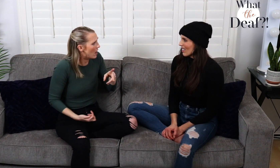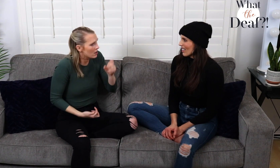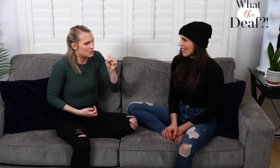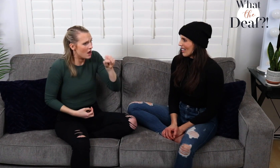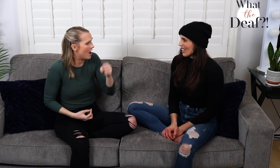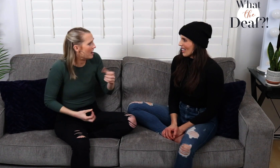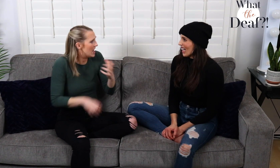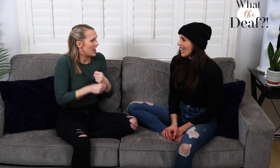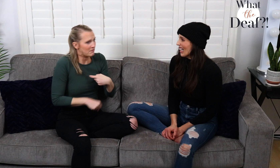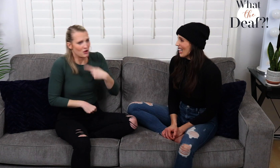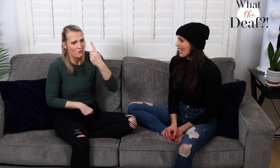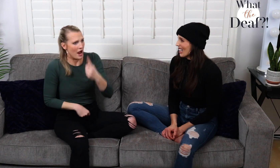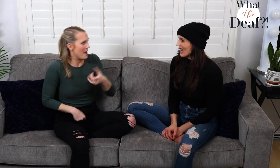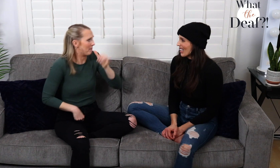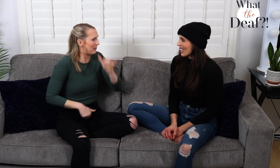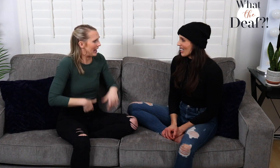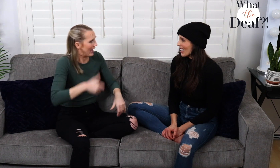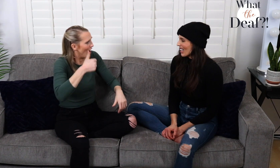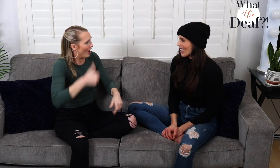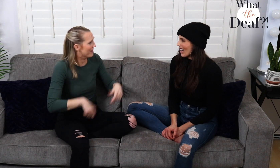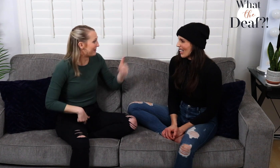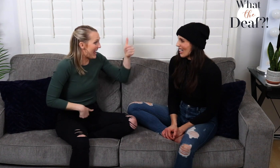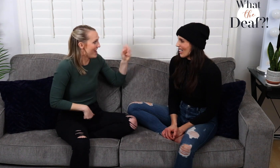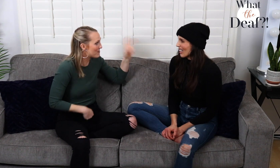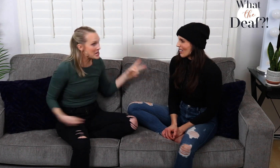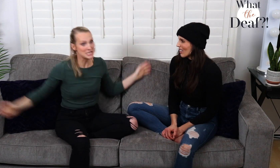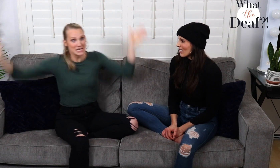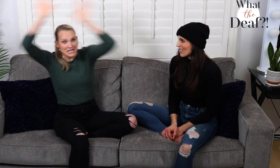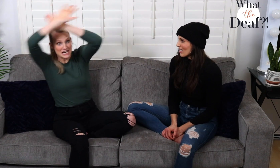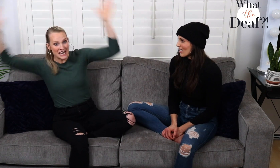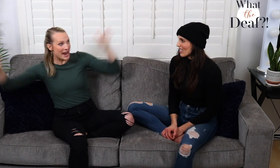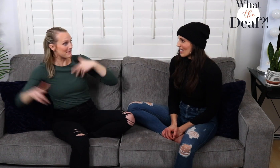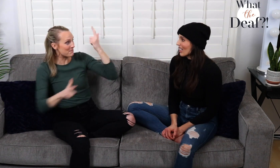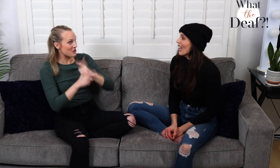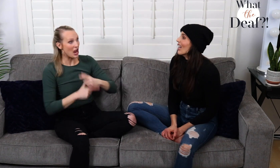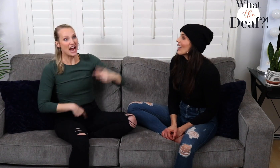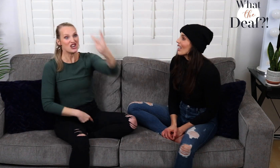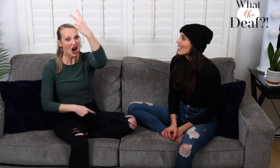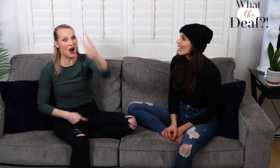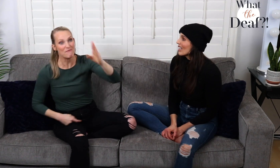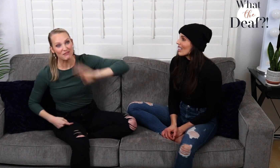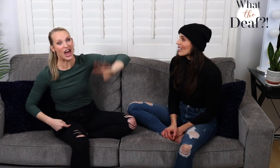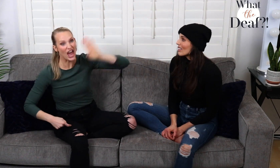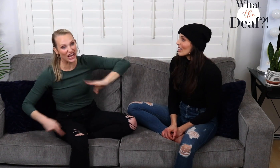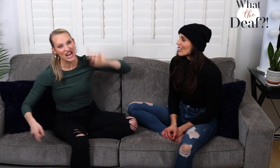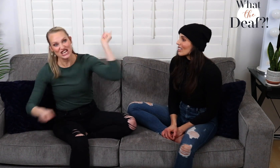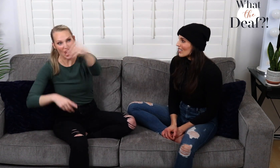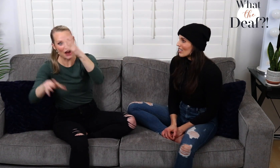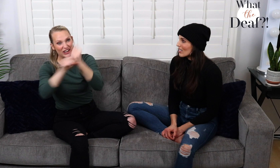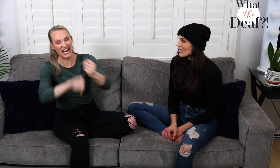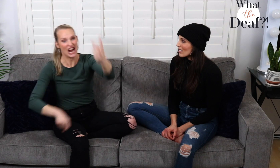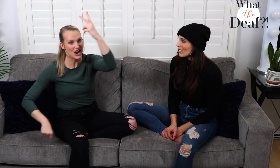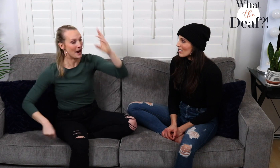Yeah like go ahead. Yeah. Give me a beer sounds good,” and I'm like perfect. So I waved my arms as big as I can and then I signed, “Get me two beers